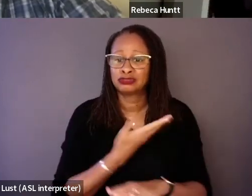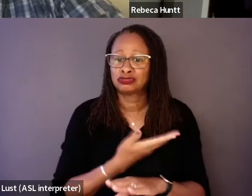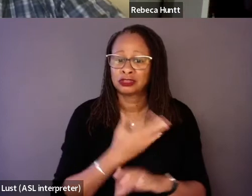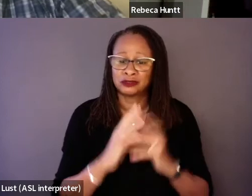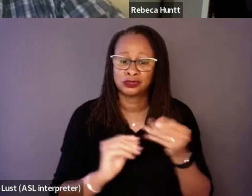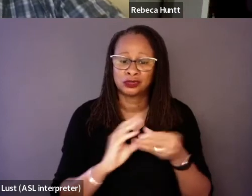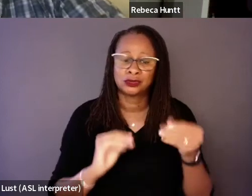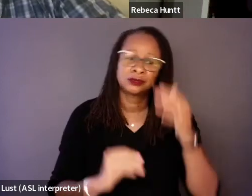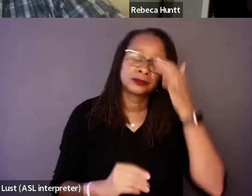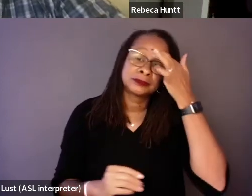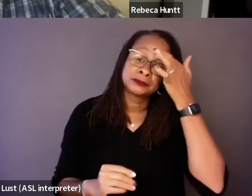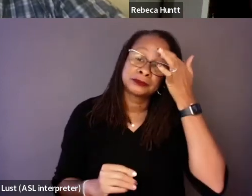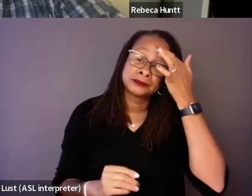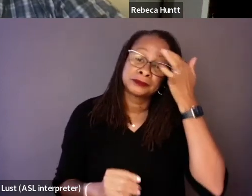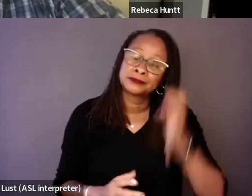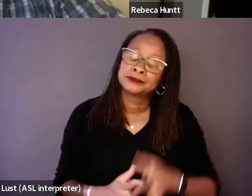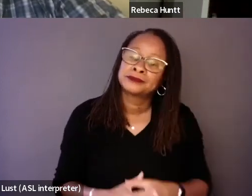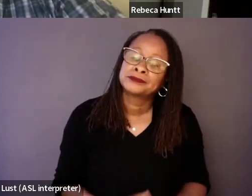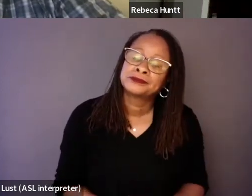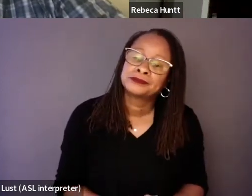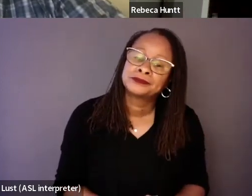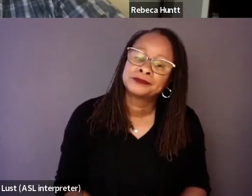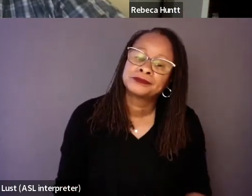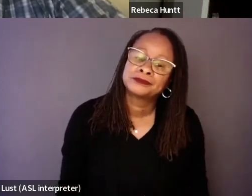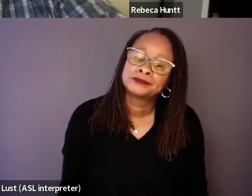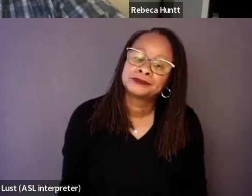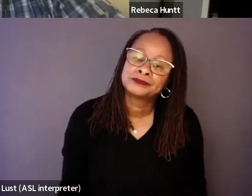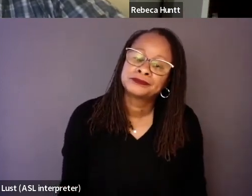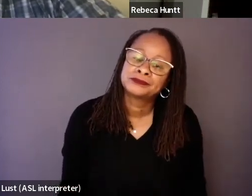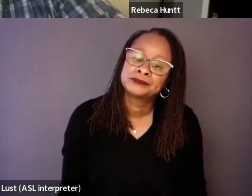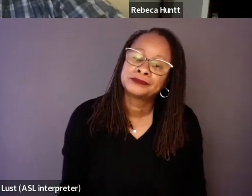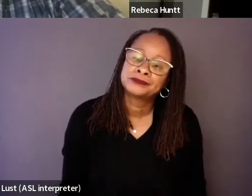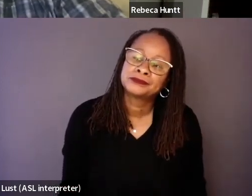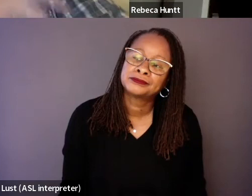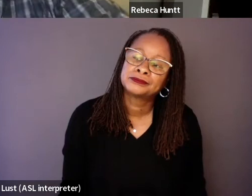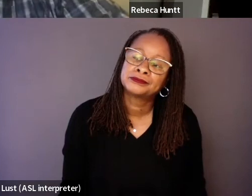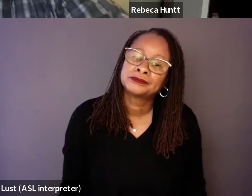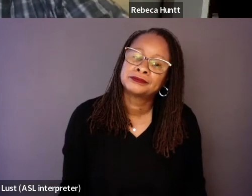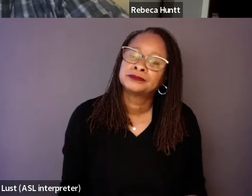Sorry. I didn't hear the first part >> CARLOS AGUILAR: yeah, yeah, how do you go about constructing this